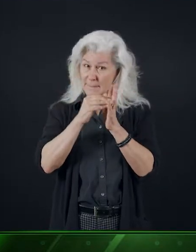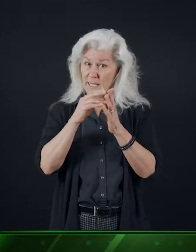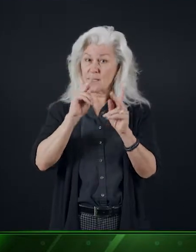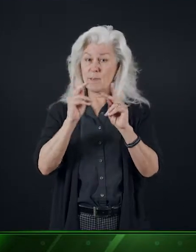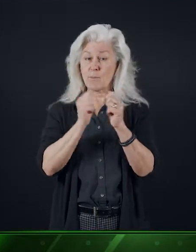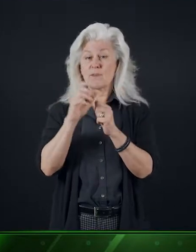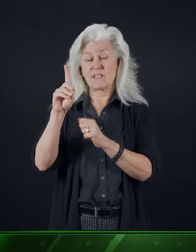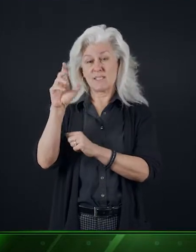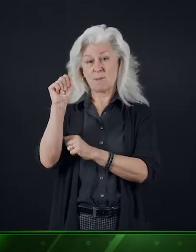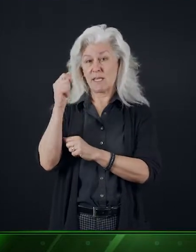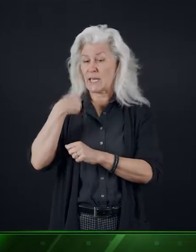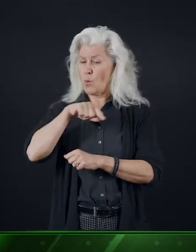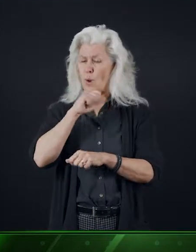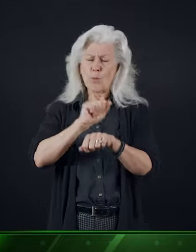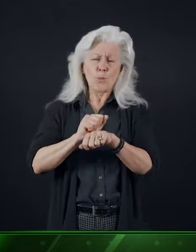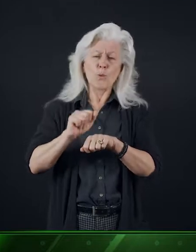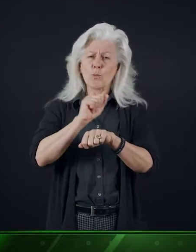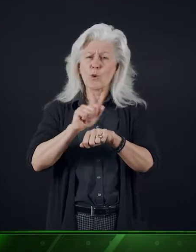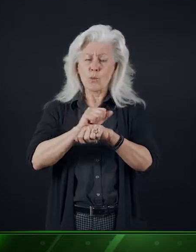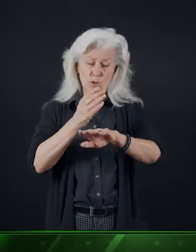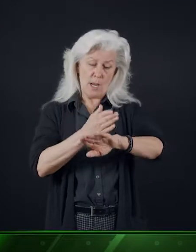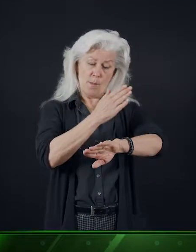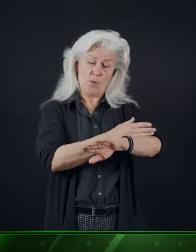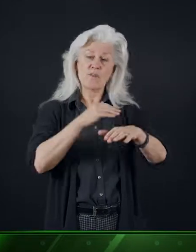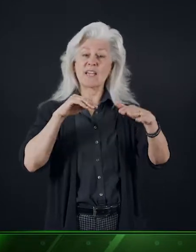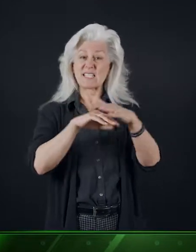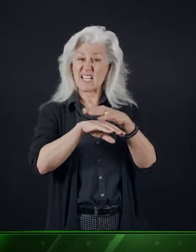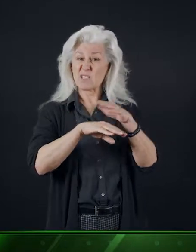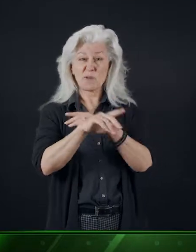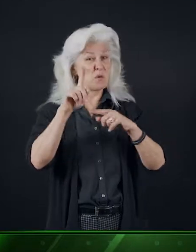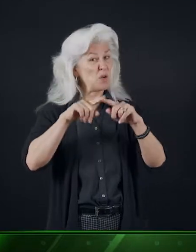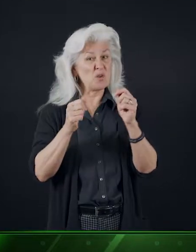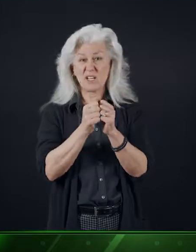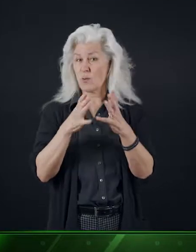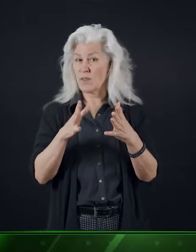We work constantly to improve accessibility and couldn't do that without the community.